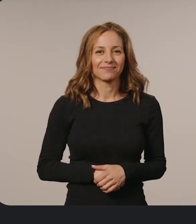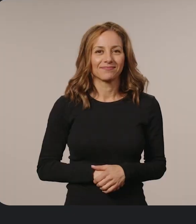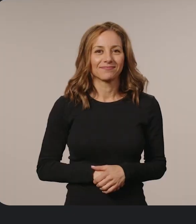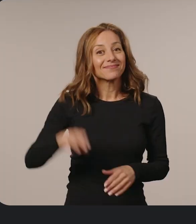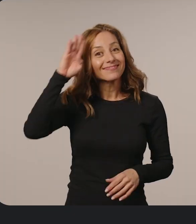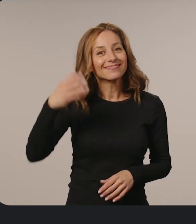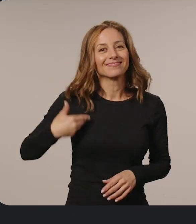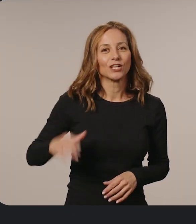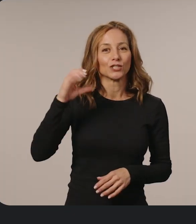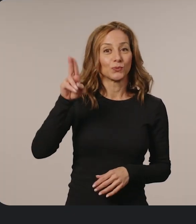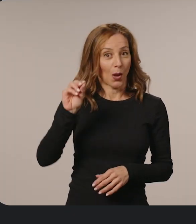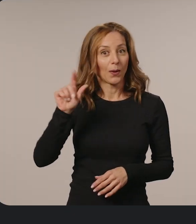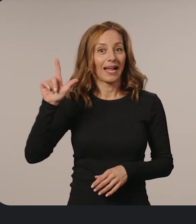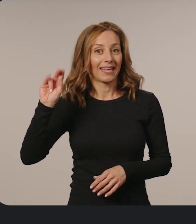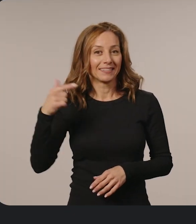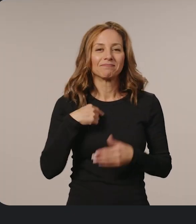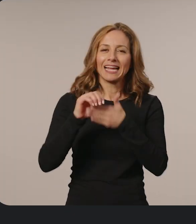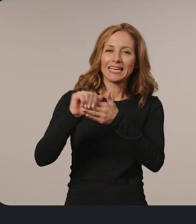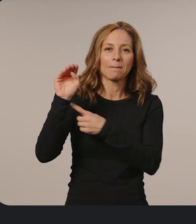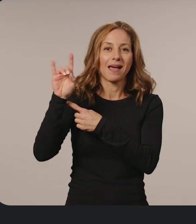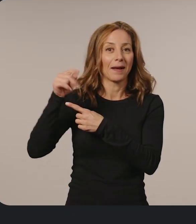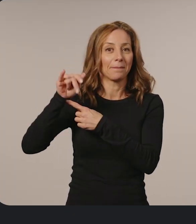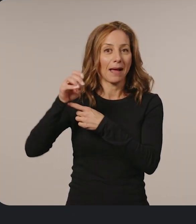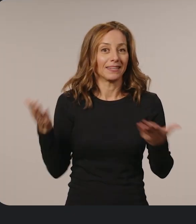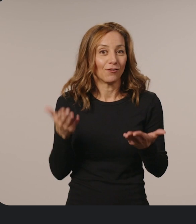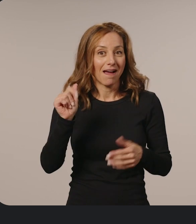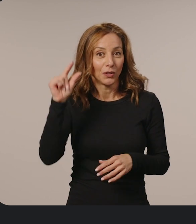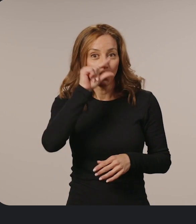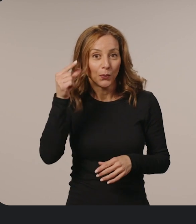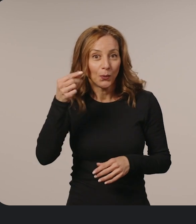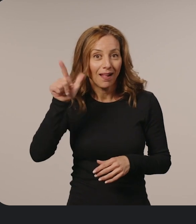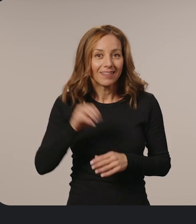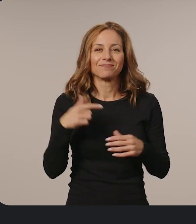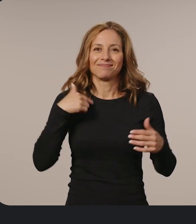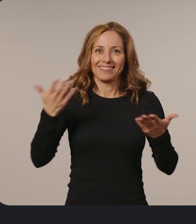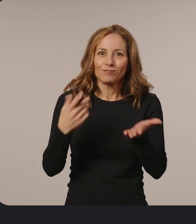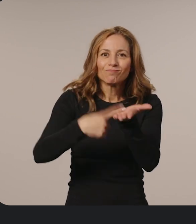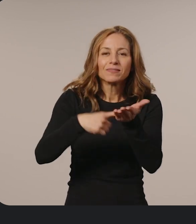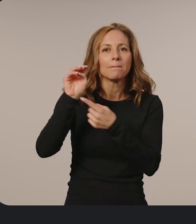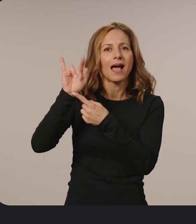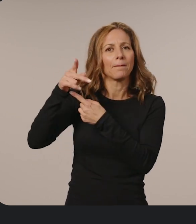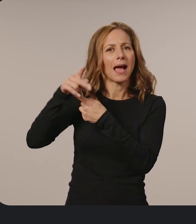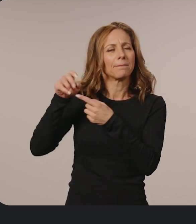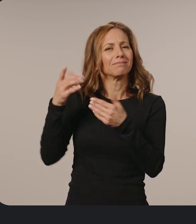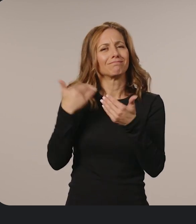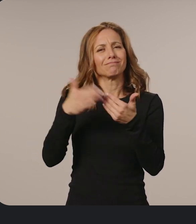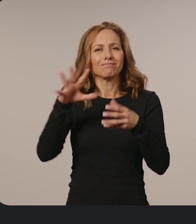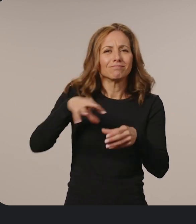Hi. I'm Chuo-Ling, a lead MediaPipe at Google. And I'm here to talk about how MediaPipe makes it easy to incorporate machine learning